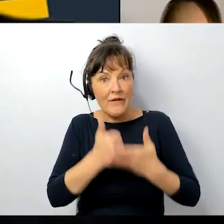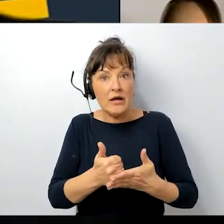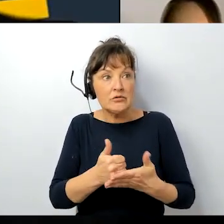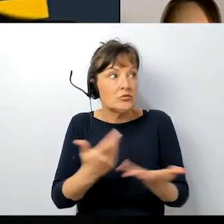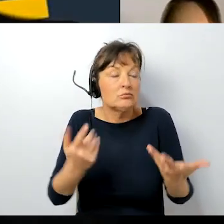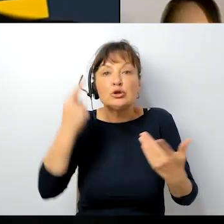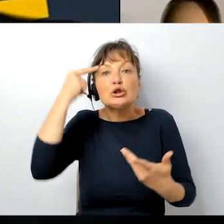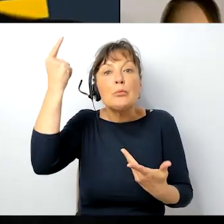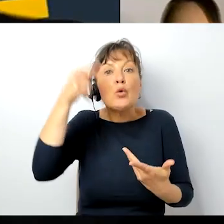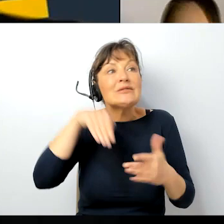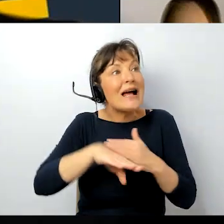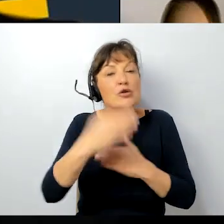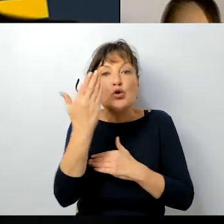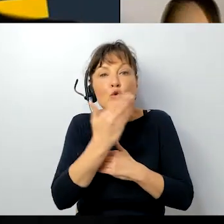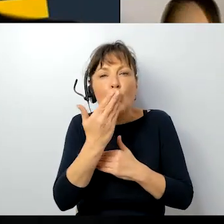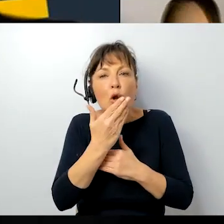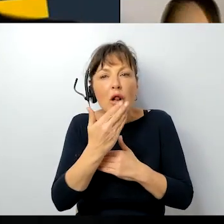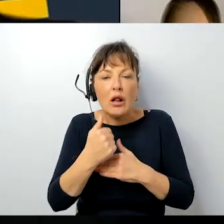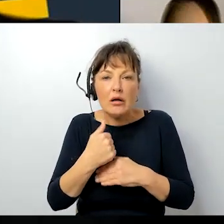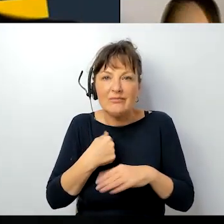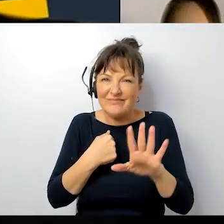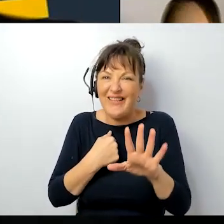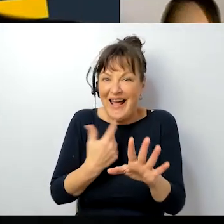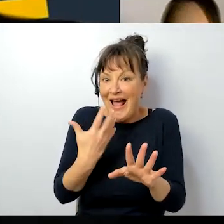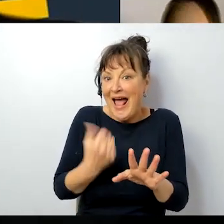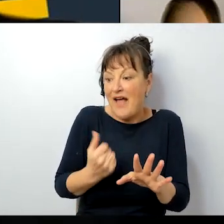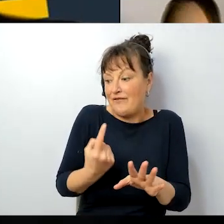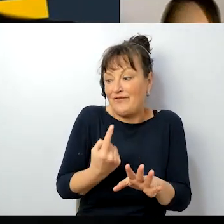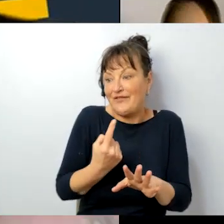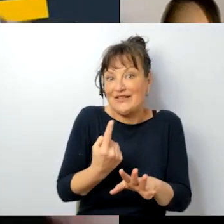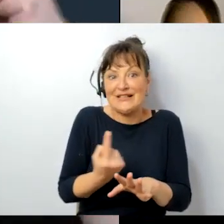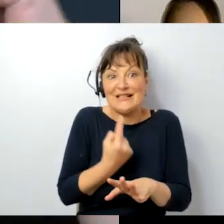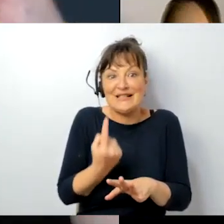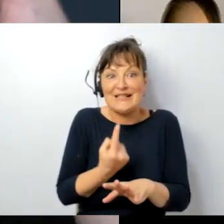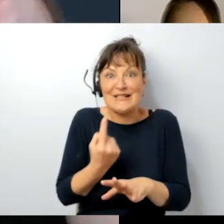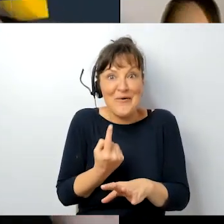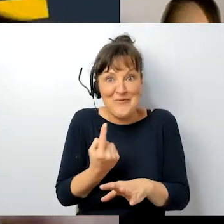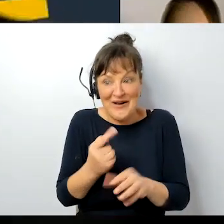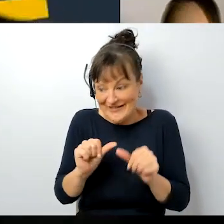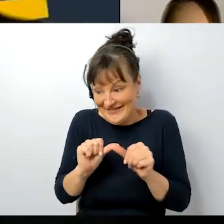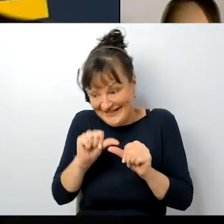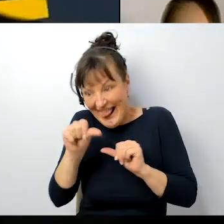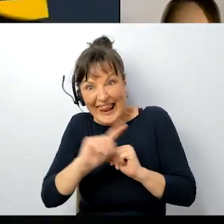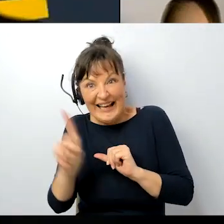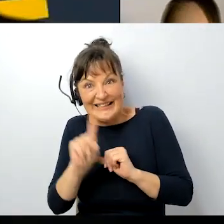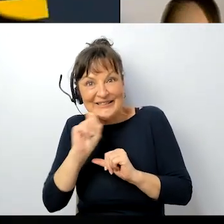are really helpful, you can also ask your careers adviser - so if you're in school, I've got quite